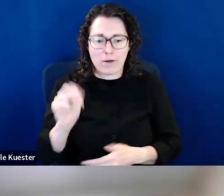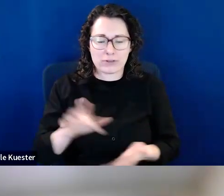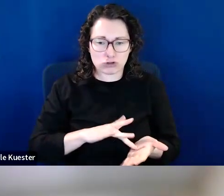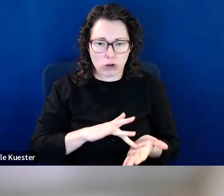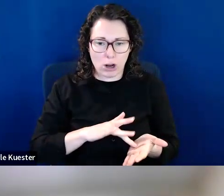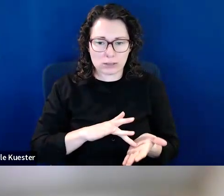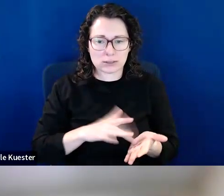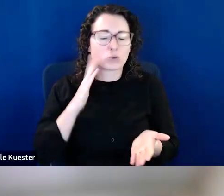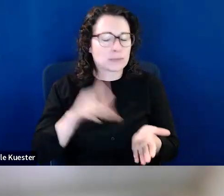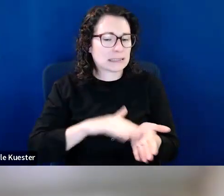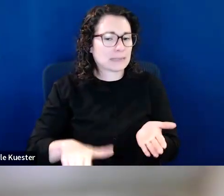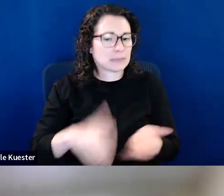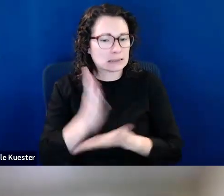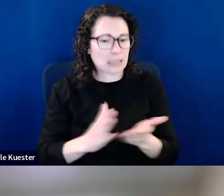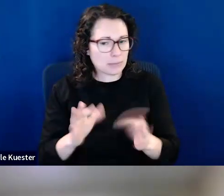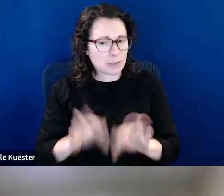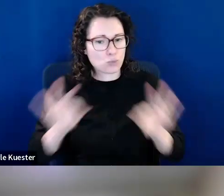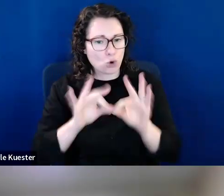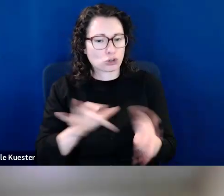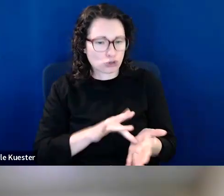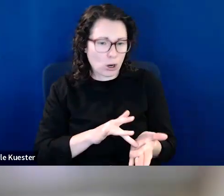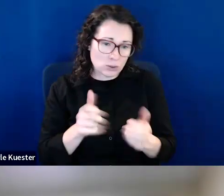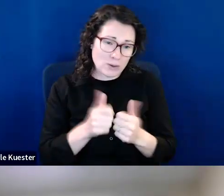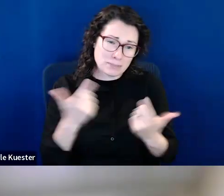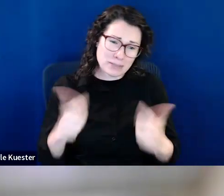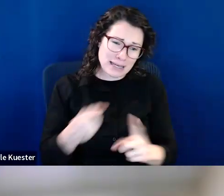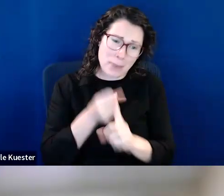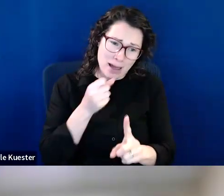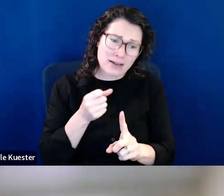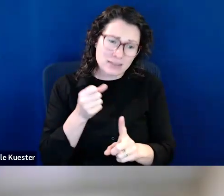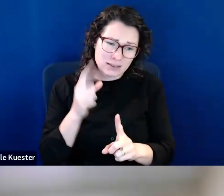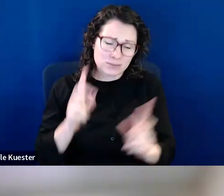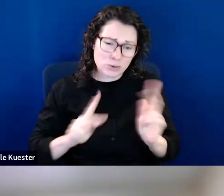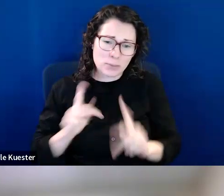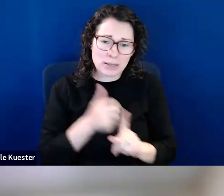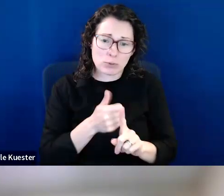exempting some pretty significant drugs that have big impacts on people in terms of the cost and